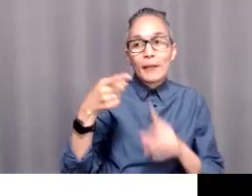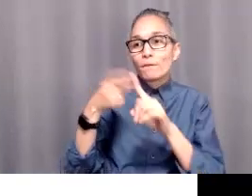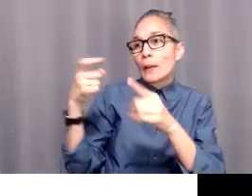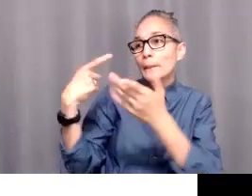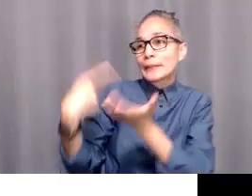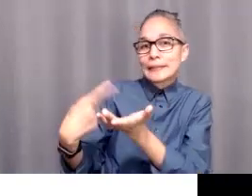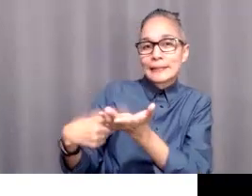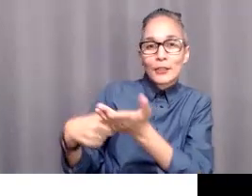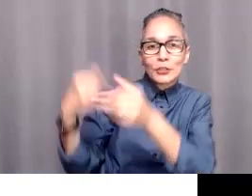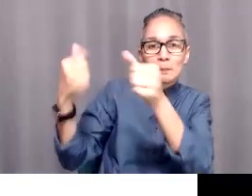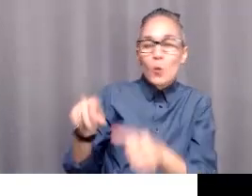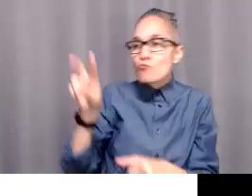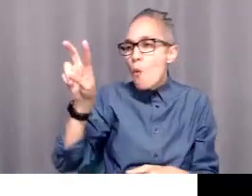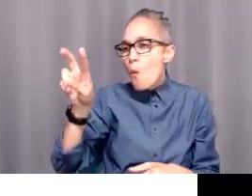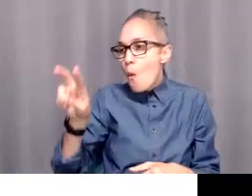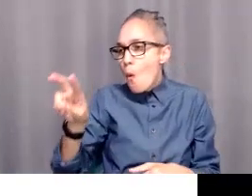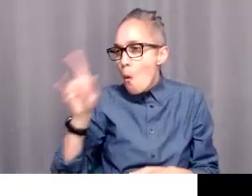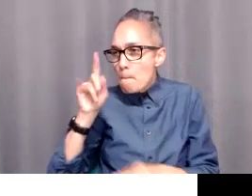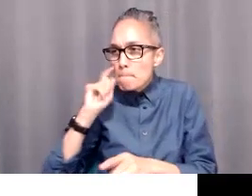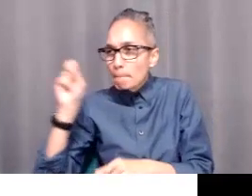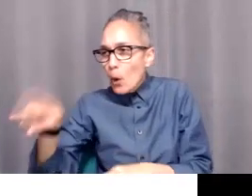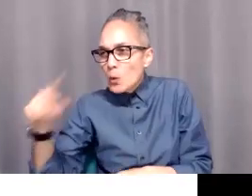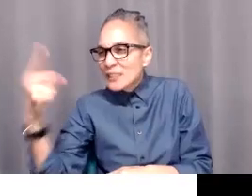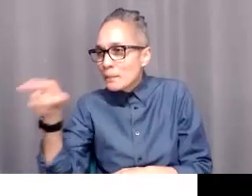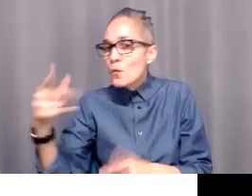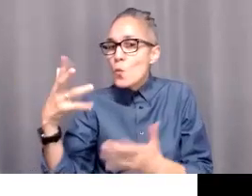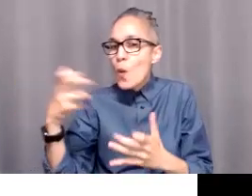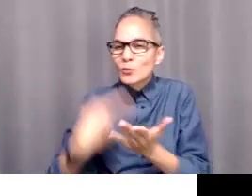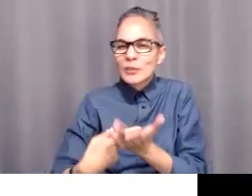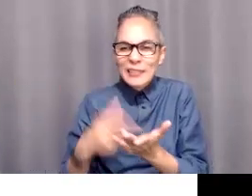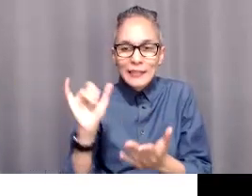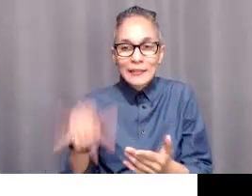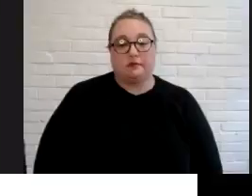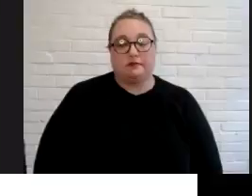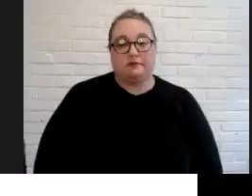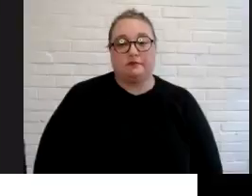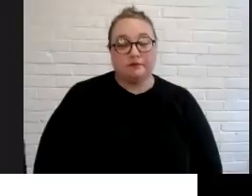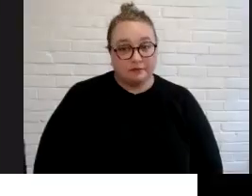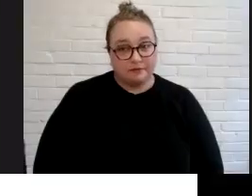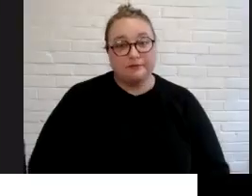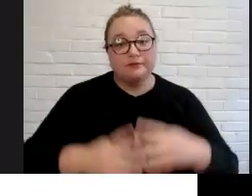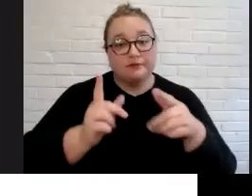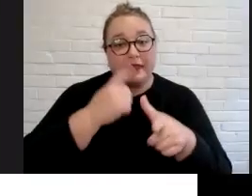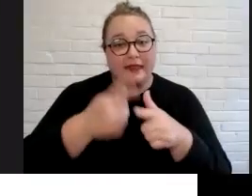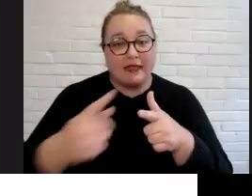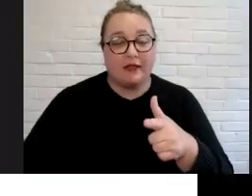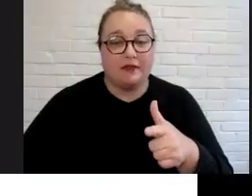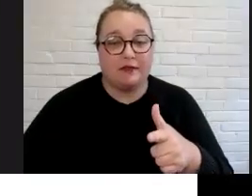for the students who are posting early, that she wants to address. Then, on Wednesday